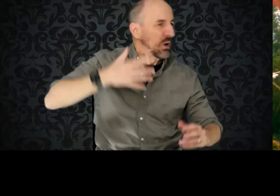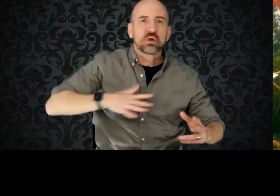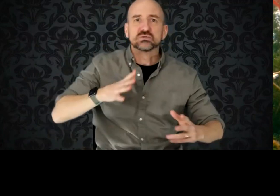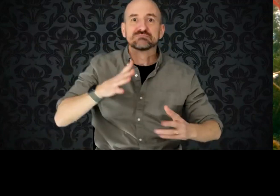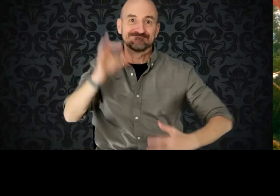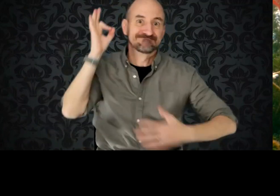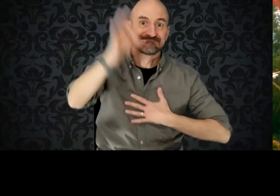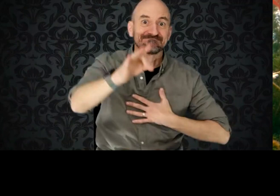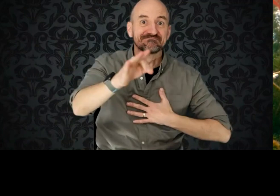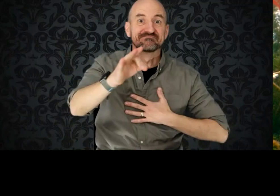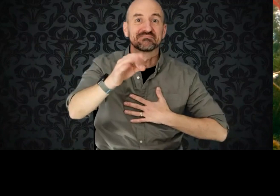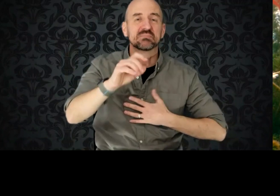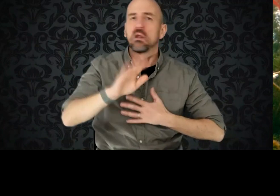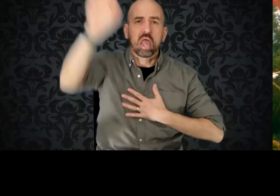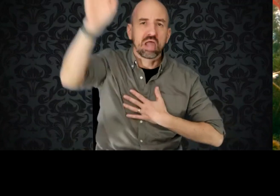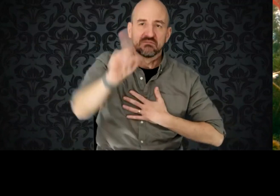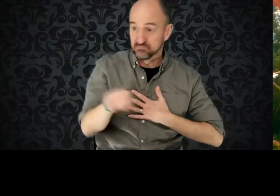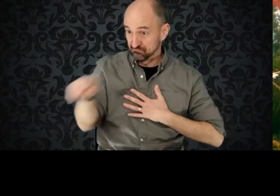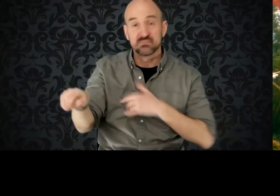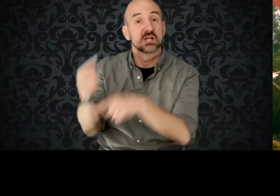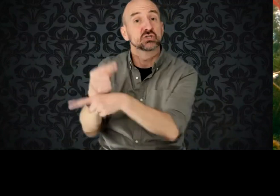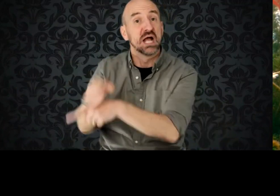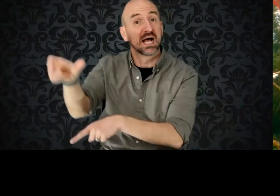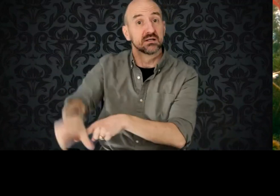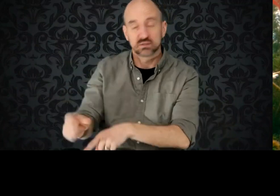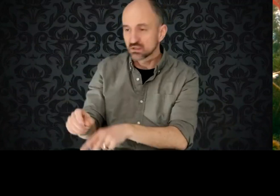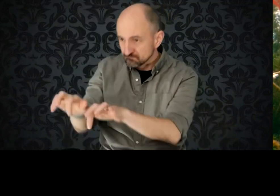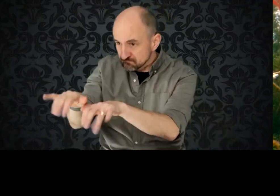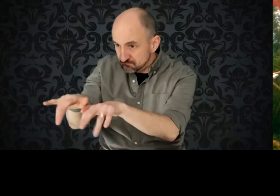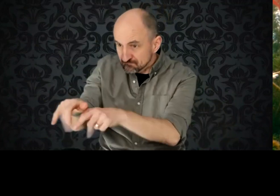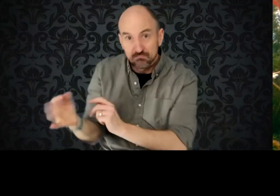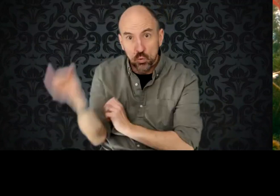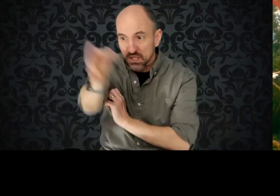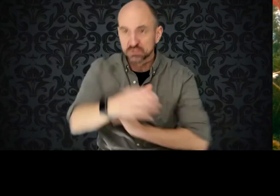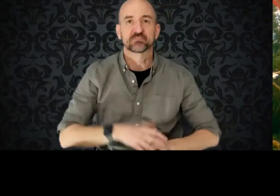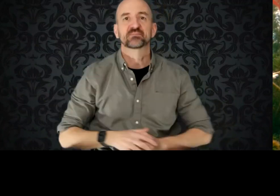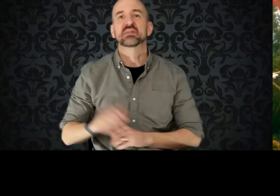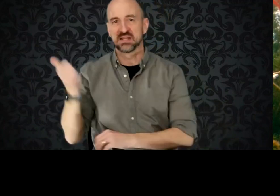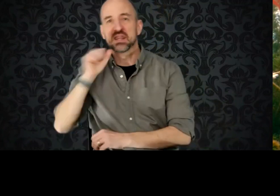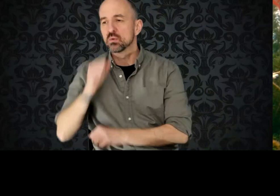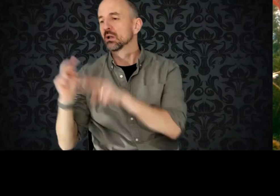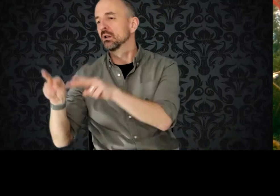presentations, if there is ever such a thing, we will be inviting you to ask questions at the end